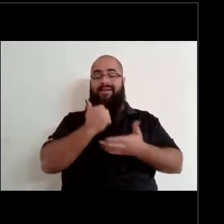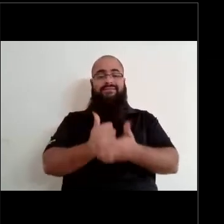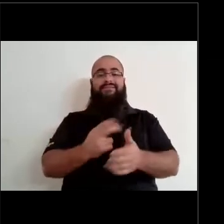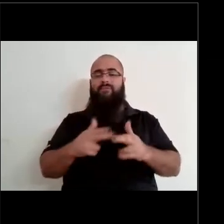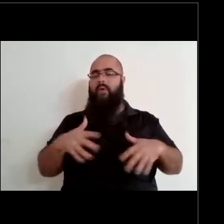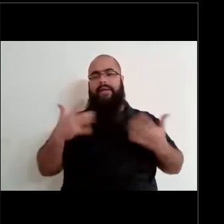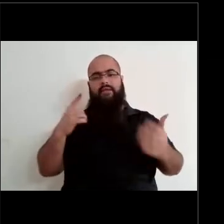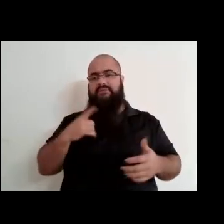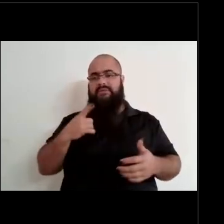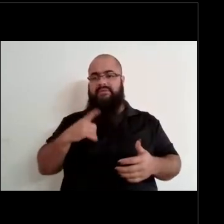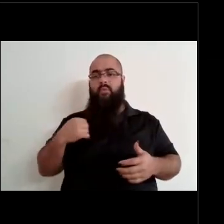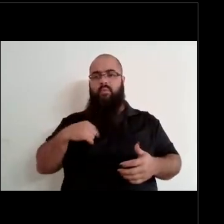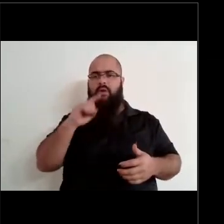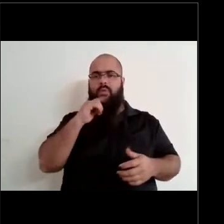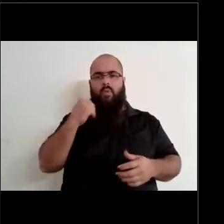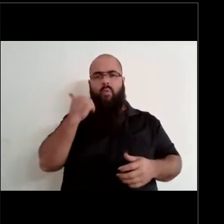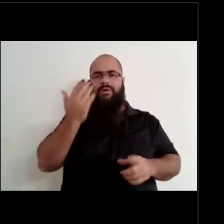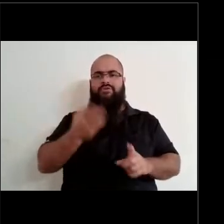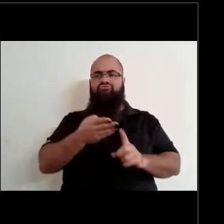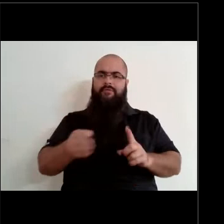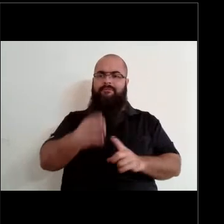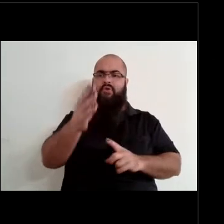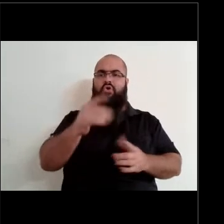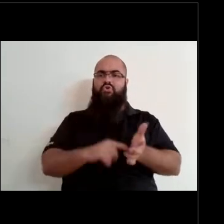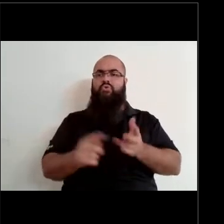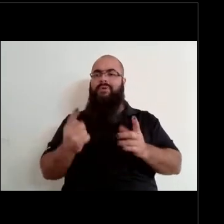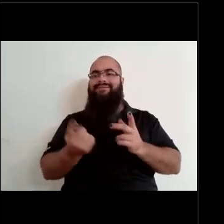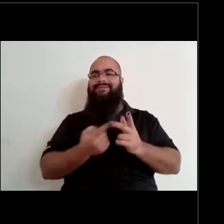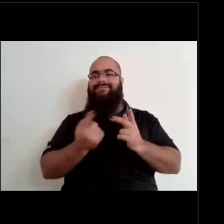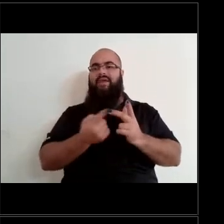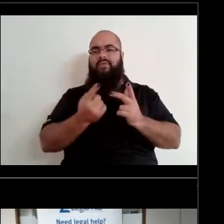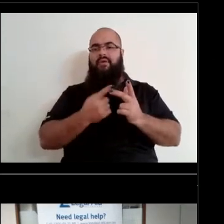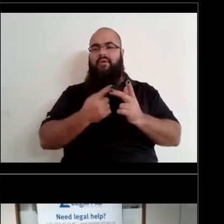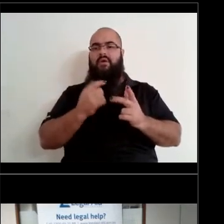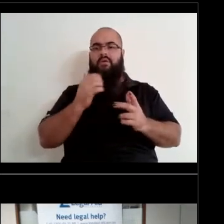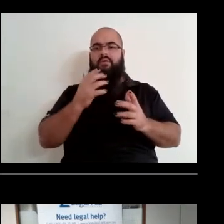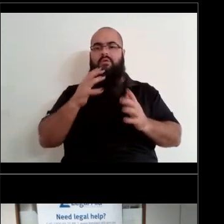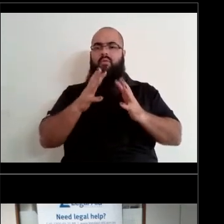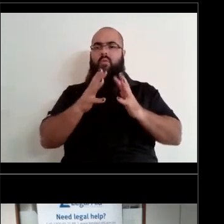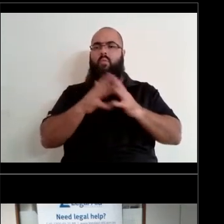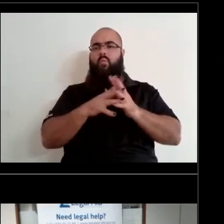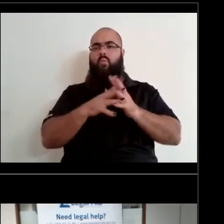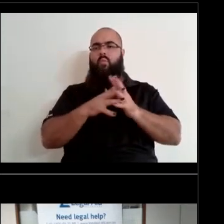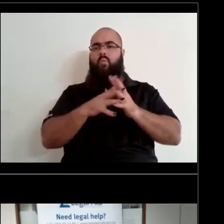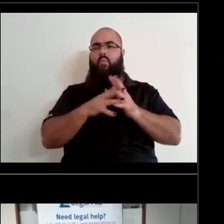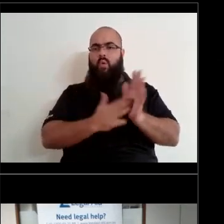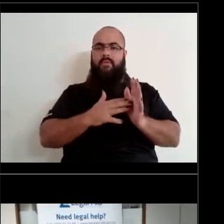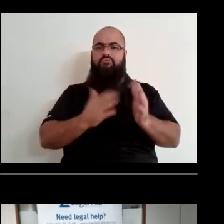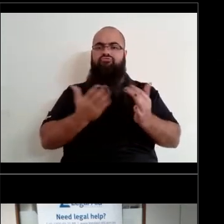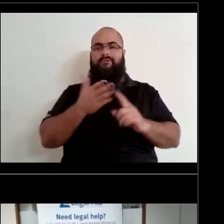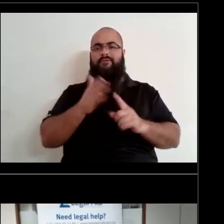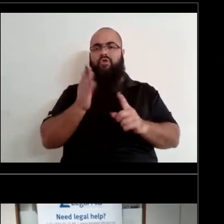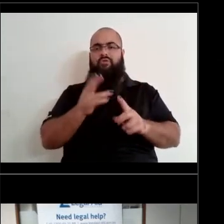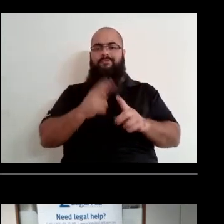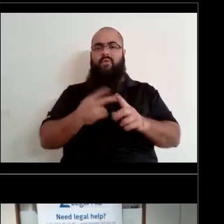We won't have the Auslan interpreter or the captioner on the screen while the poll is